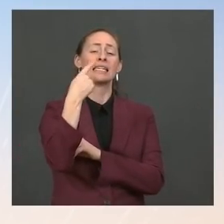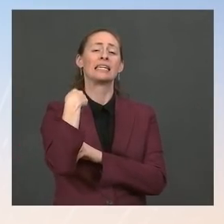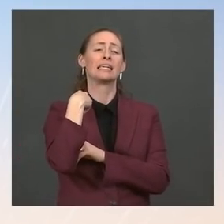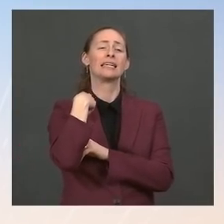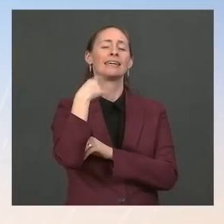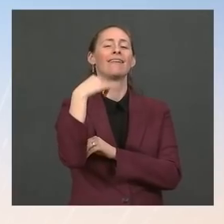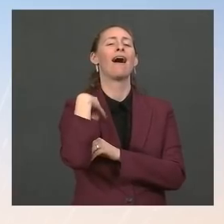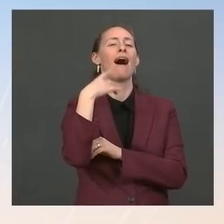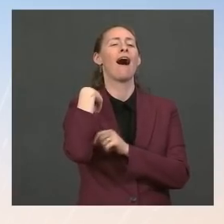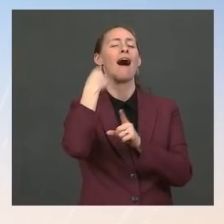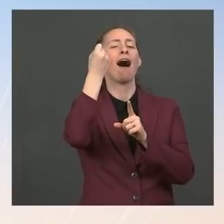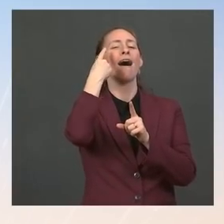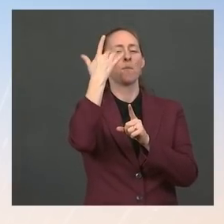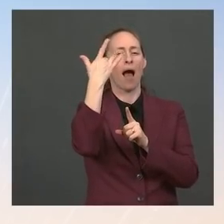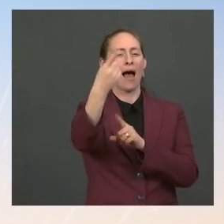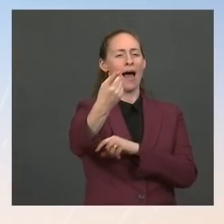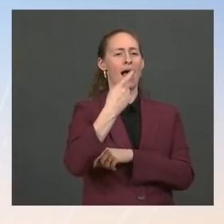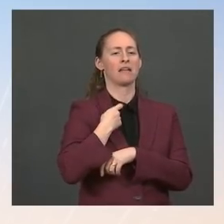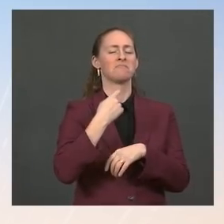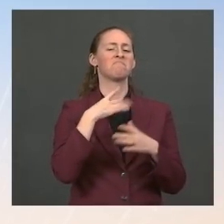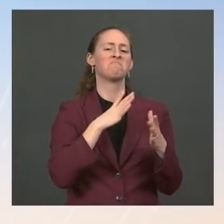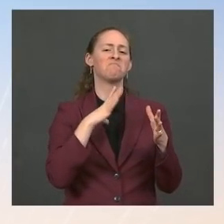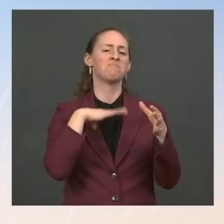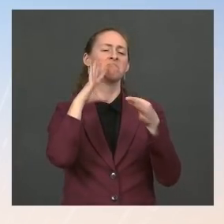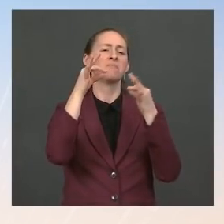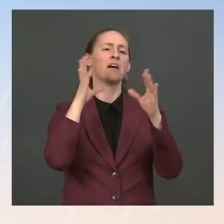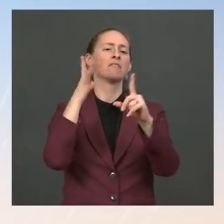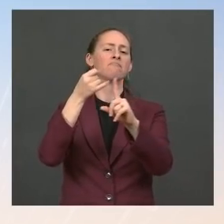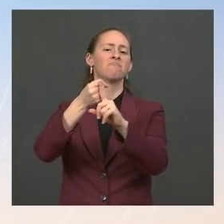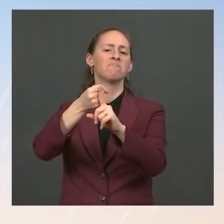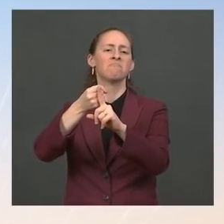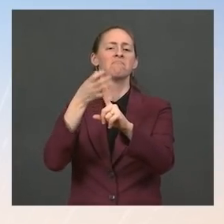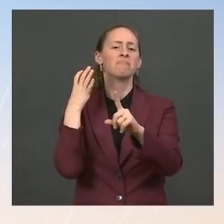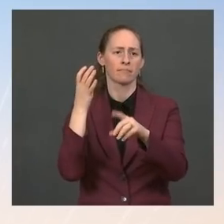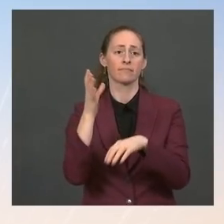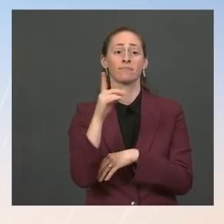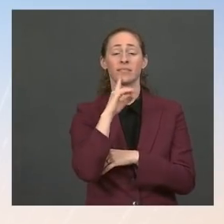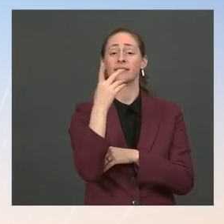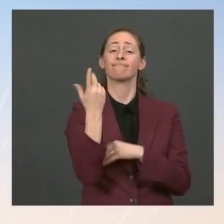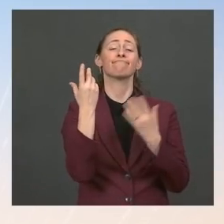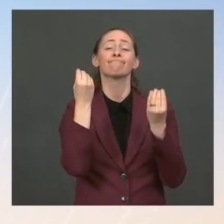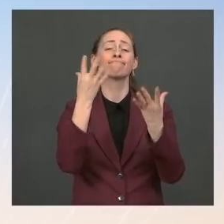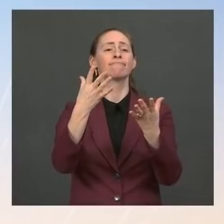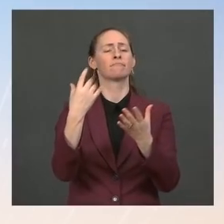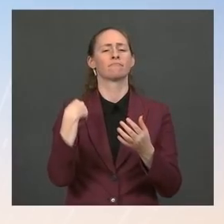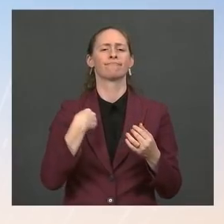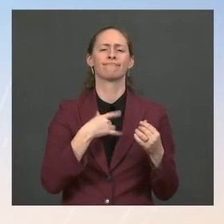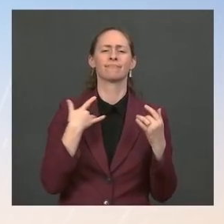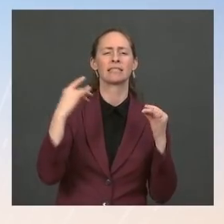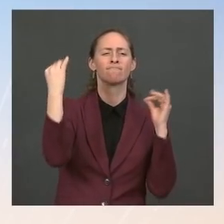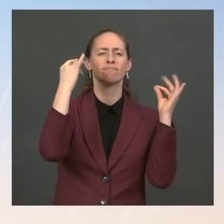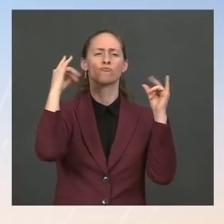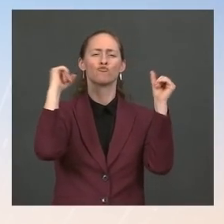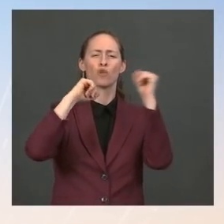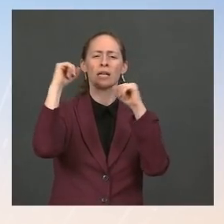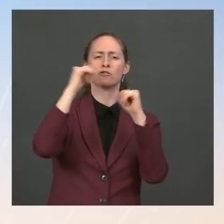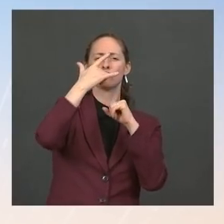I mean, this meeting is coming after 10 months of President Biden taking action so we can outcompete China in the long term.